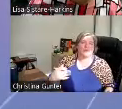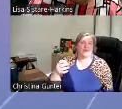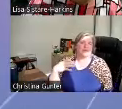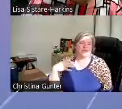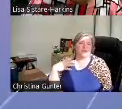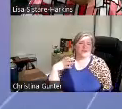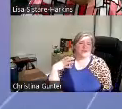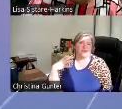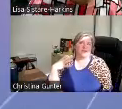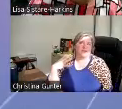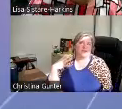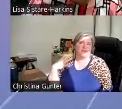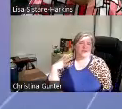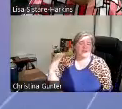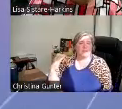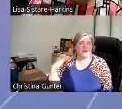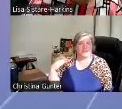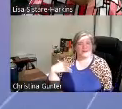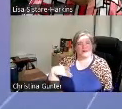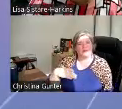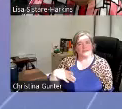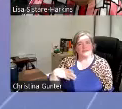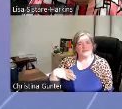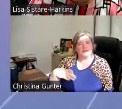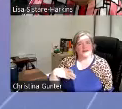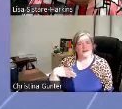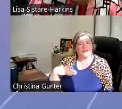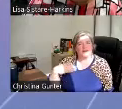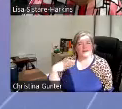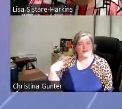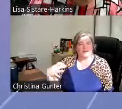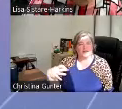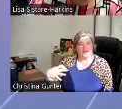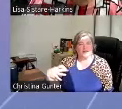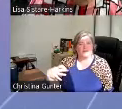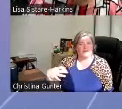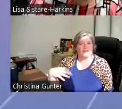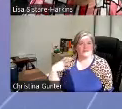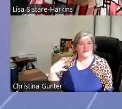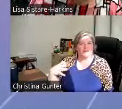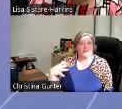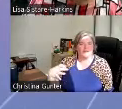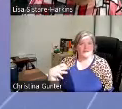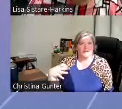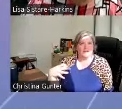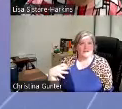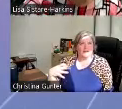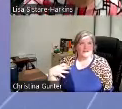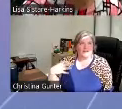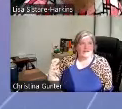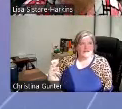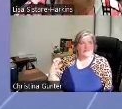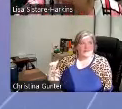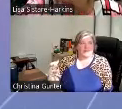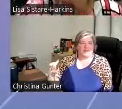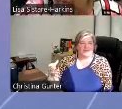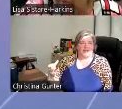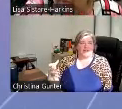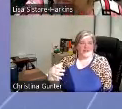but the step-by-step process that the ethics gave us-- for lack of a better way of saying it,